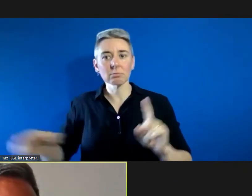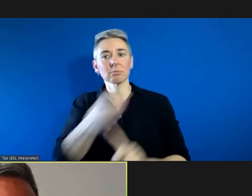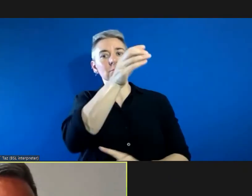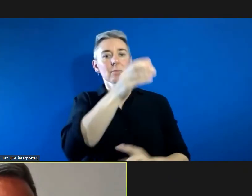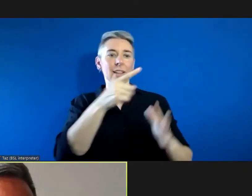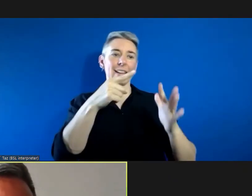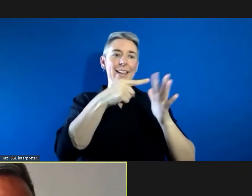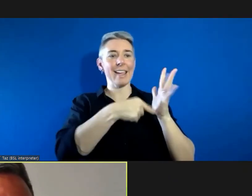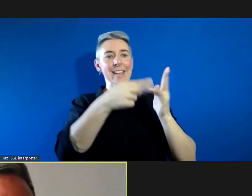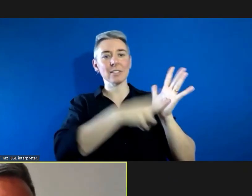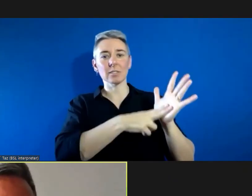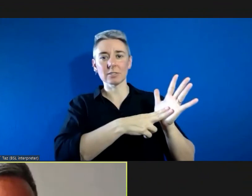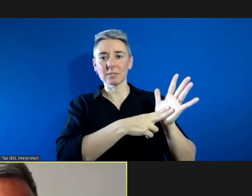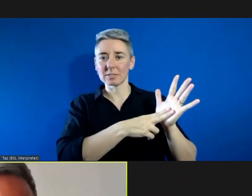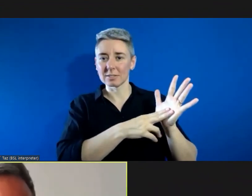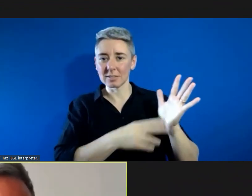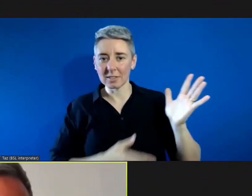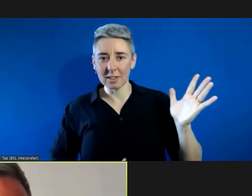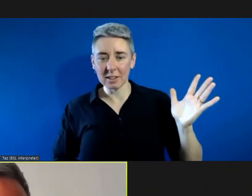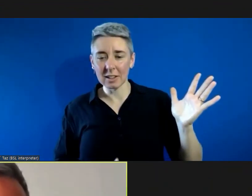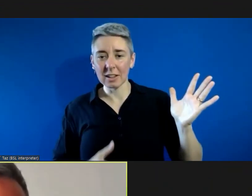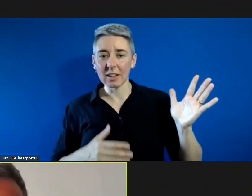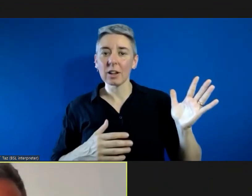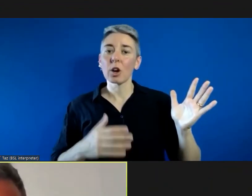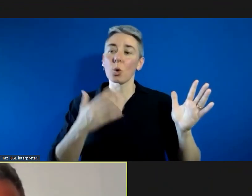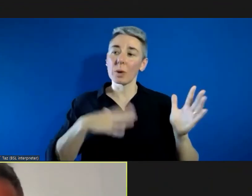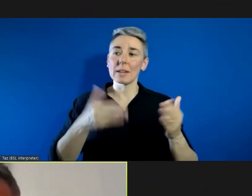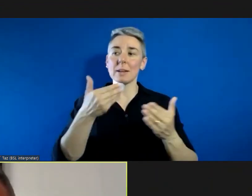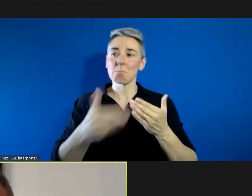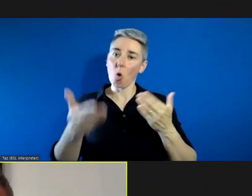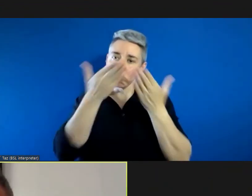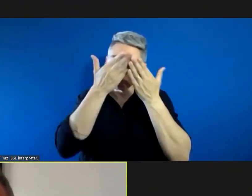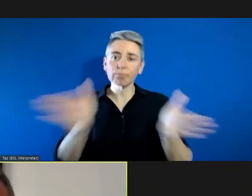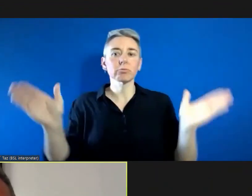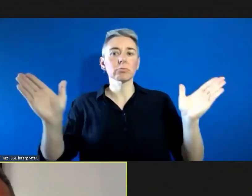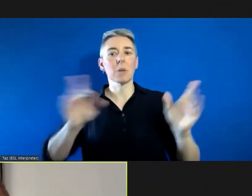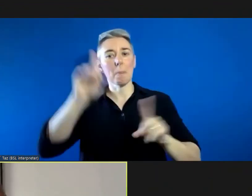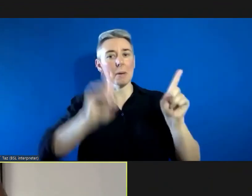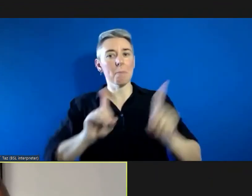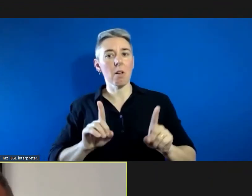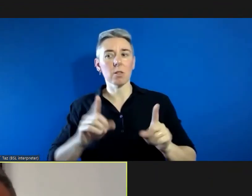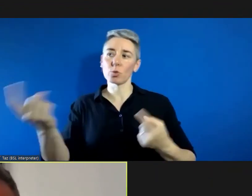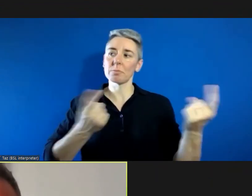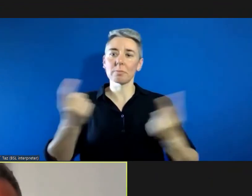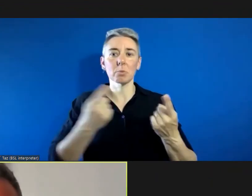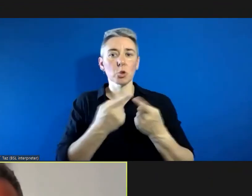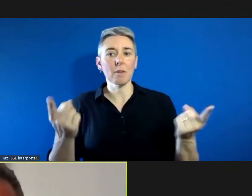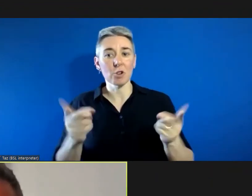need to get more people from across diversity in our universities, simple, and that way it changes.